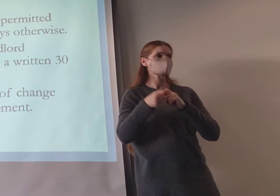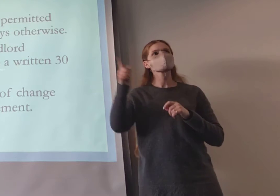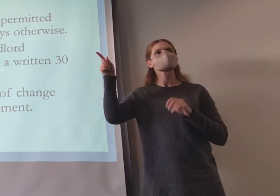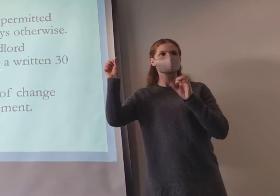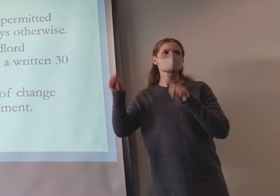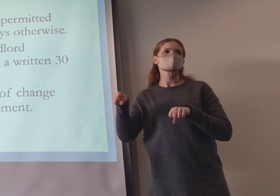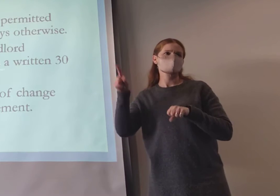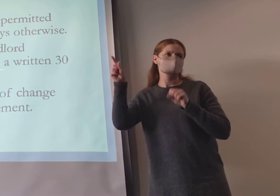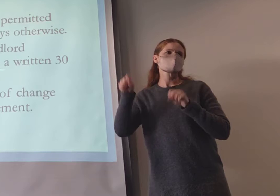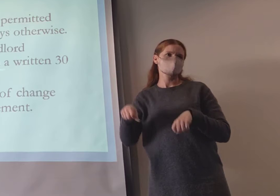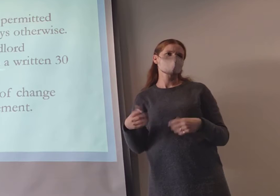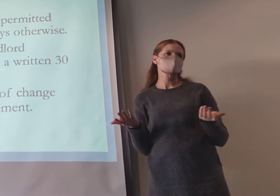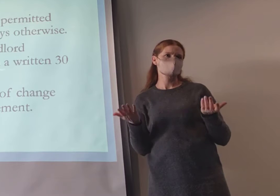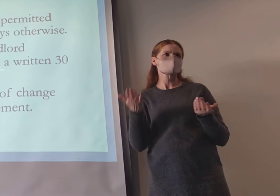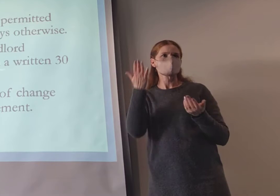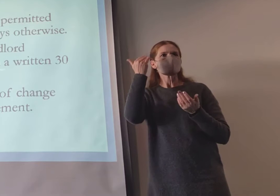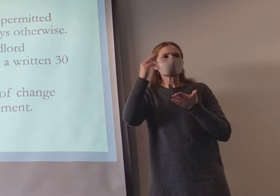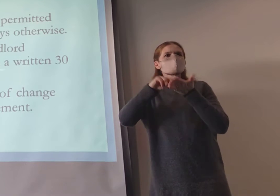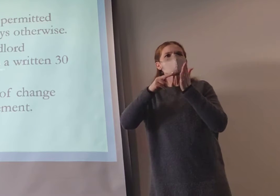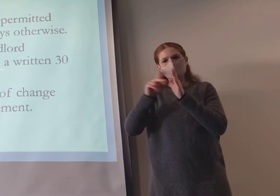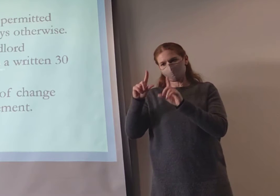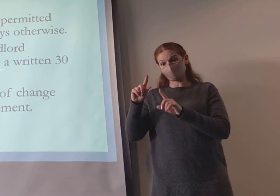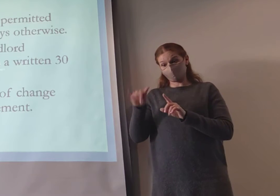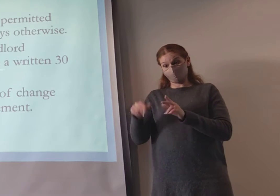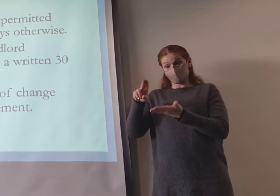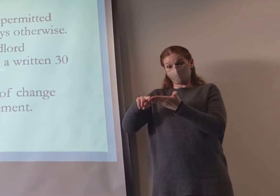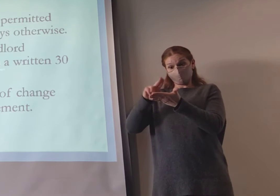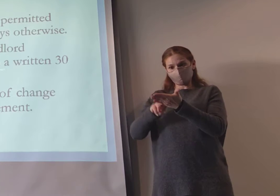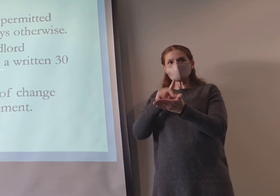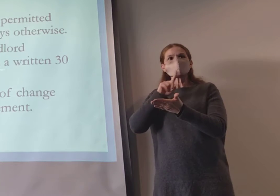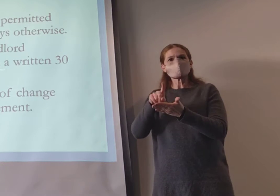So it's a new lease, every 30 days.